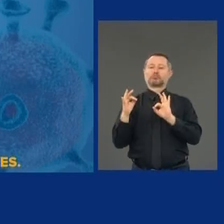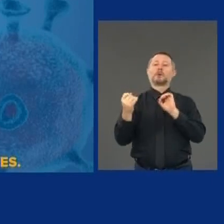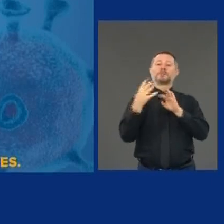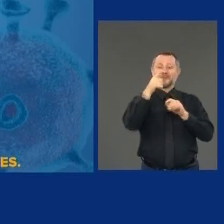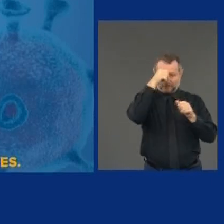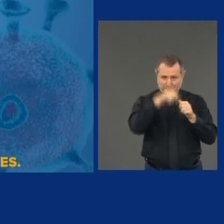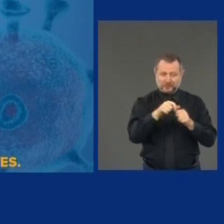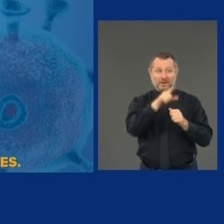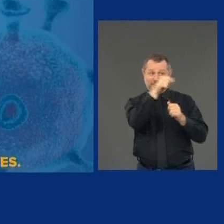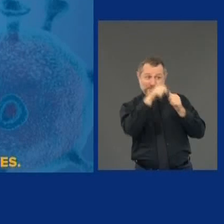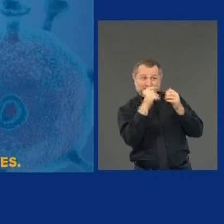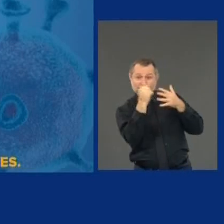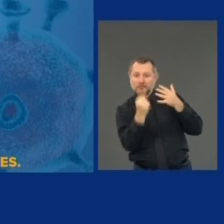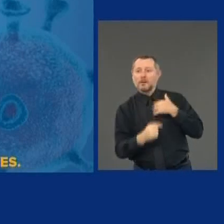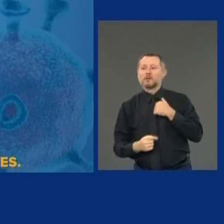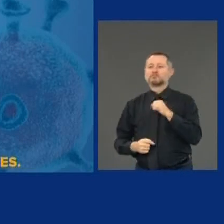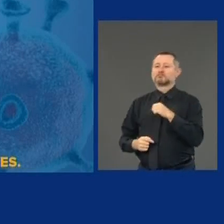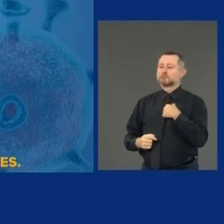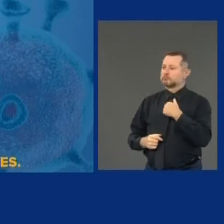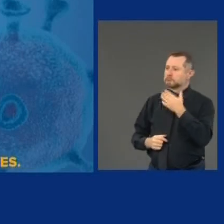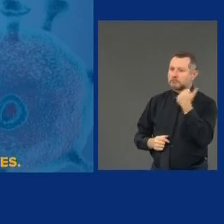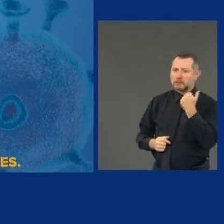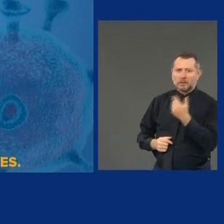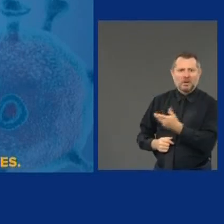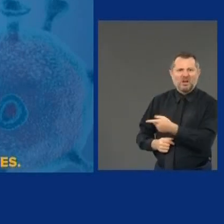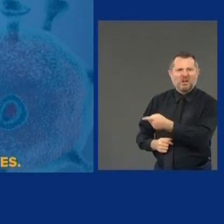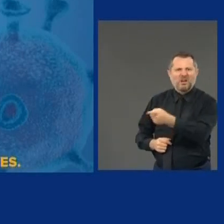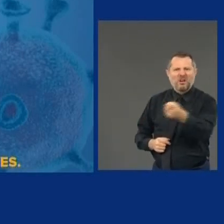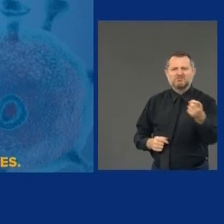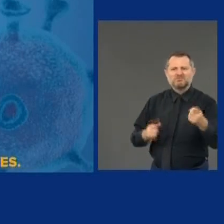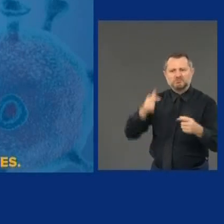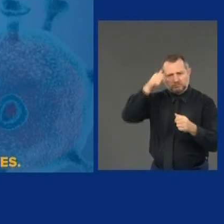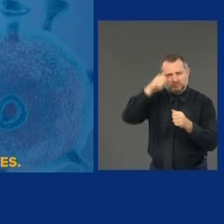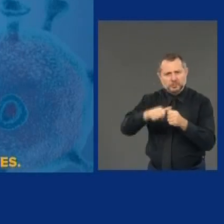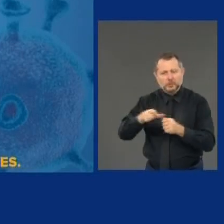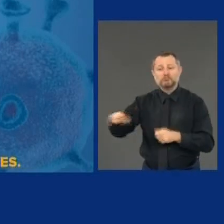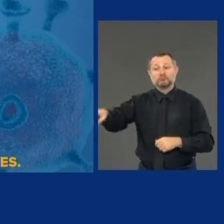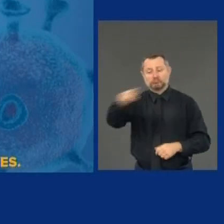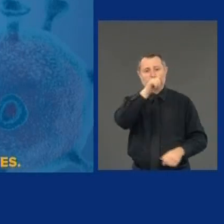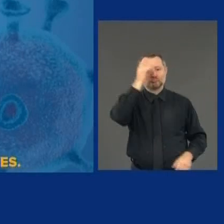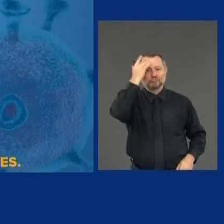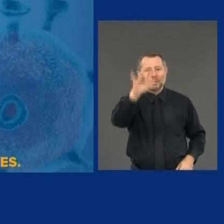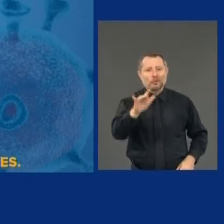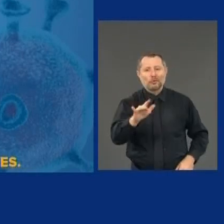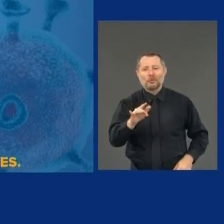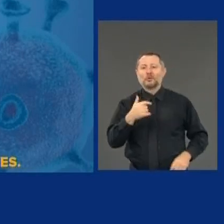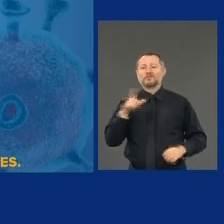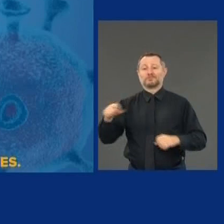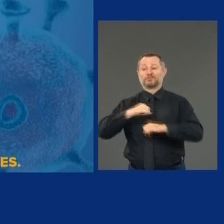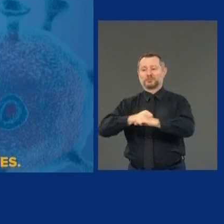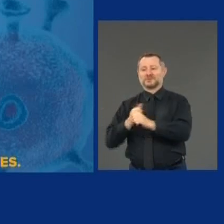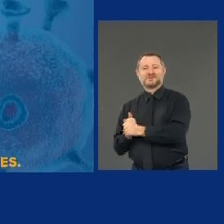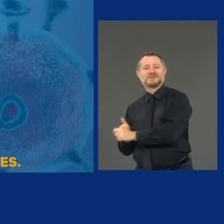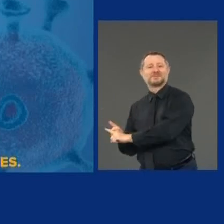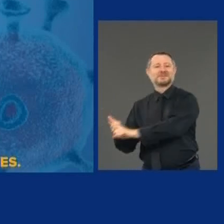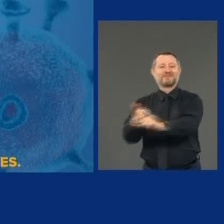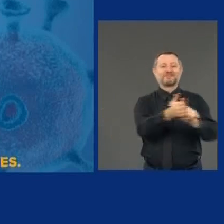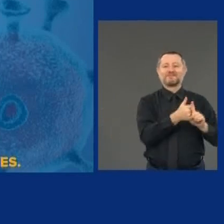BRIEFING THAT I FORGOT. REMEMBER YOU SAID THIS, REMEMBER YOU HAD THIS NUMBER? NO, I DON'T REMEMBER. THEY REMEMBER. THEY ARE SMART. THEY ARE INFORMED.